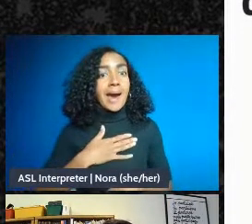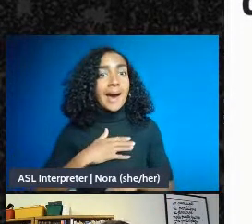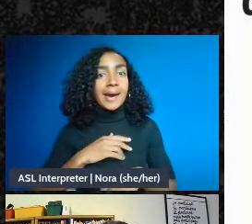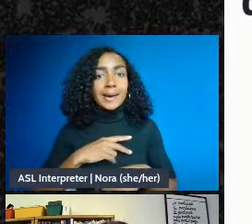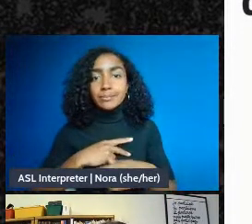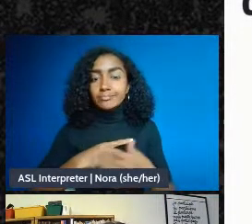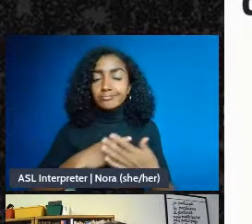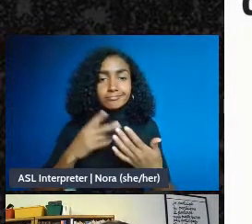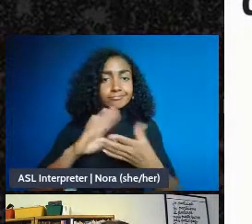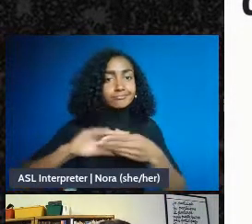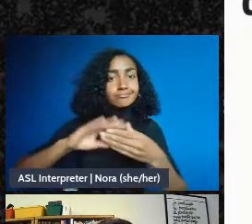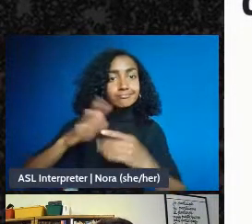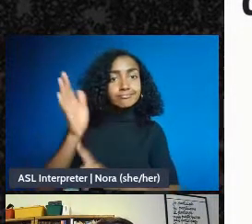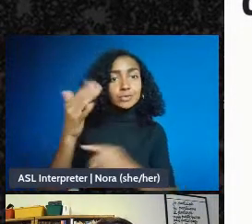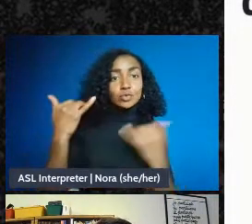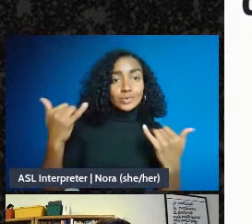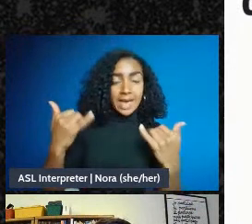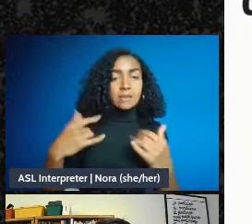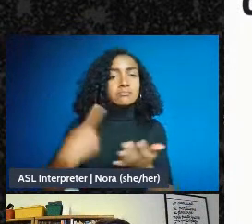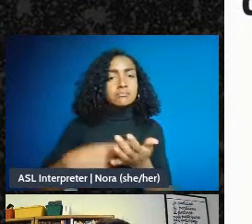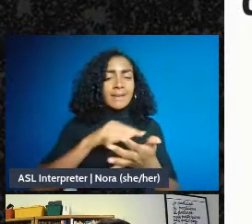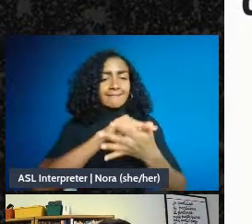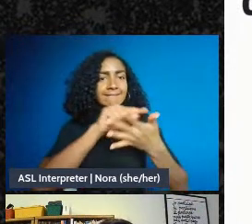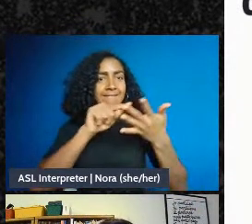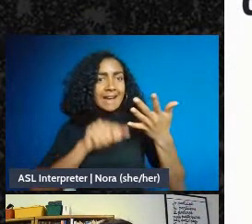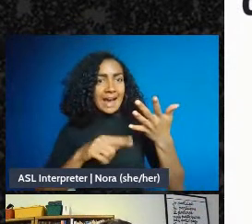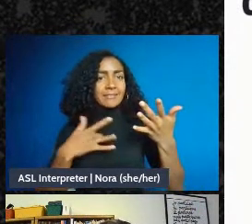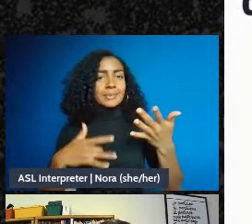five most common ways that mutually groups have been handling money moving money,